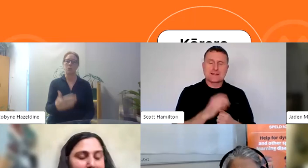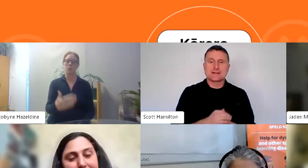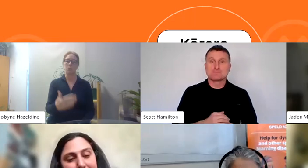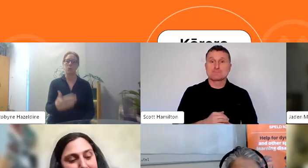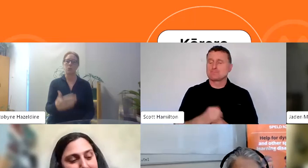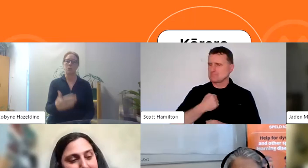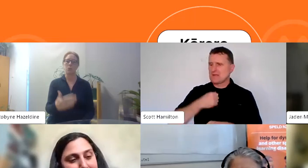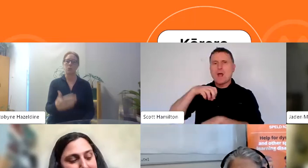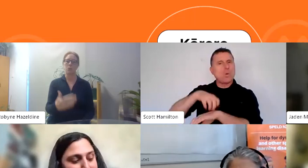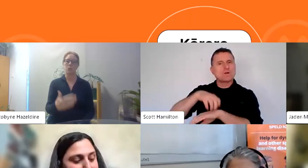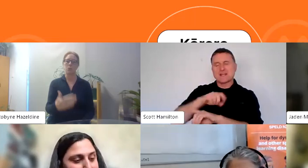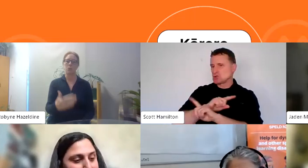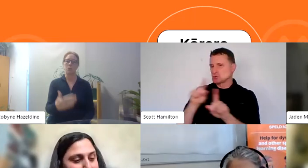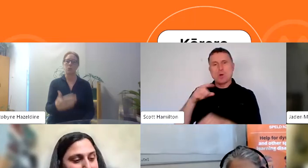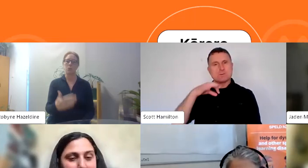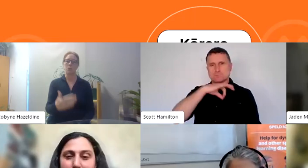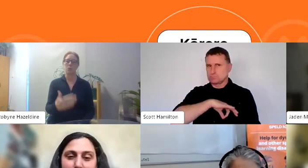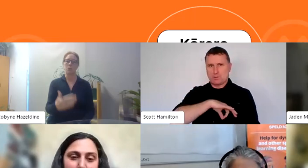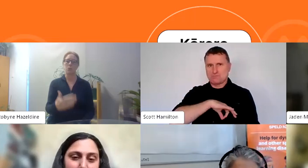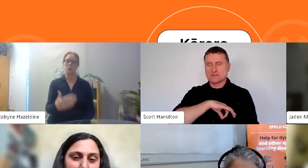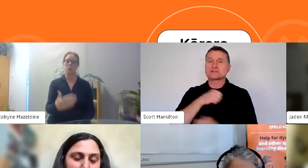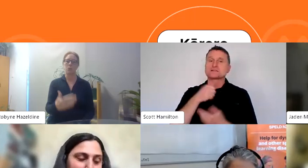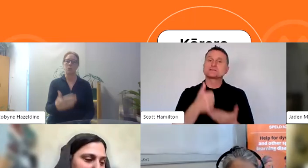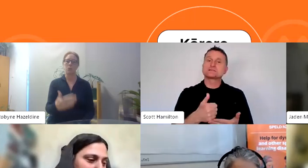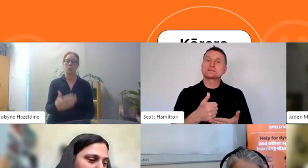individuals with specific learning disabilities, I'll shorten that